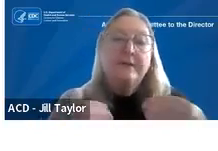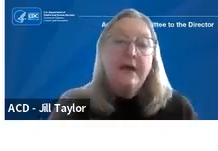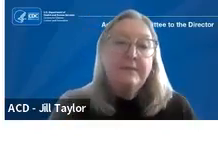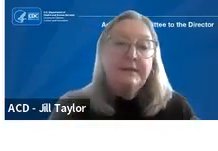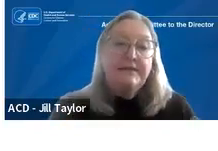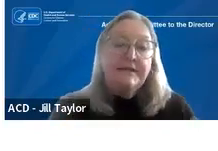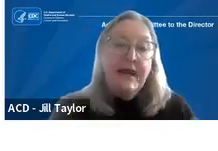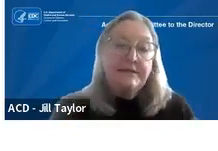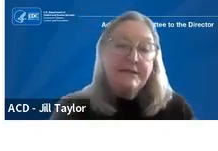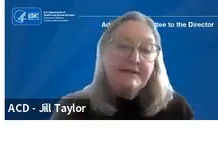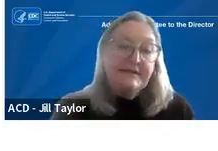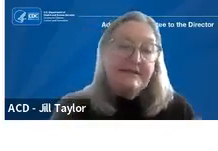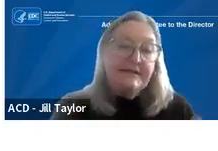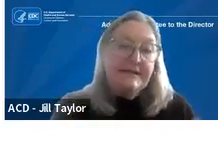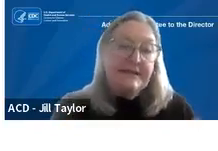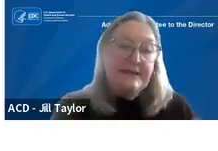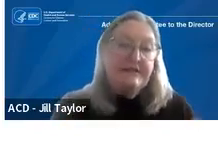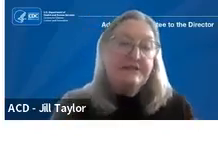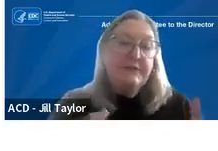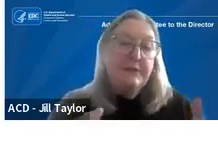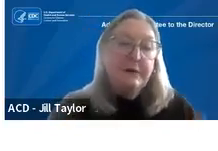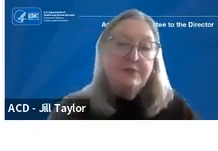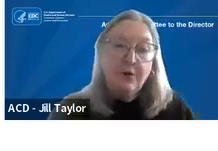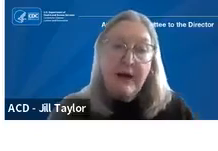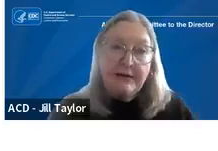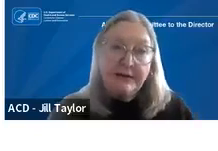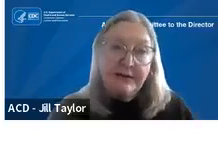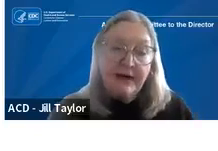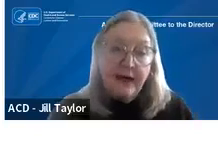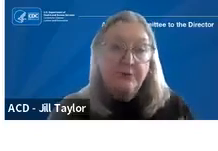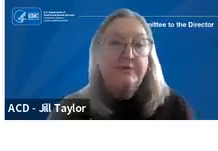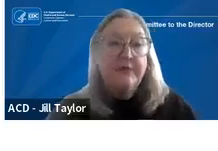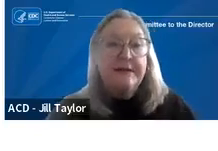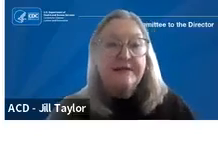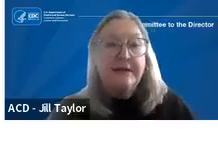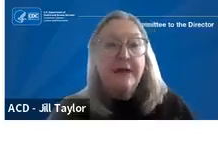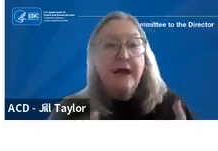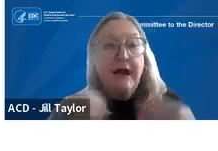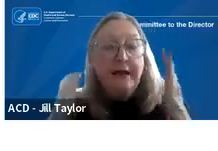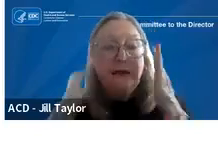And that means that CDC needs to be much more outward facing